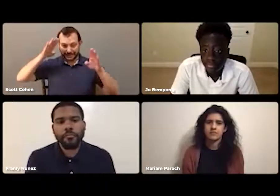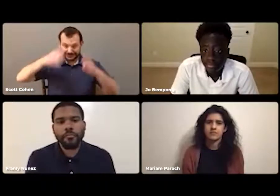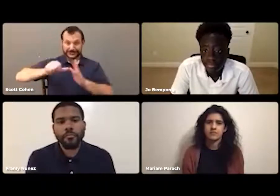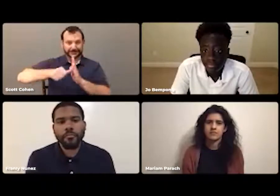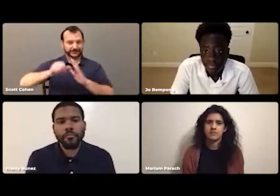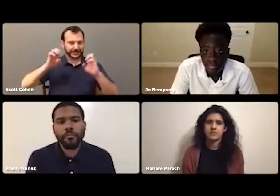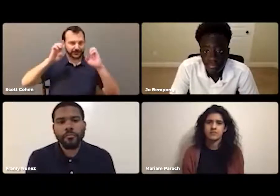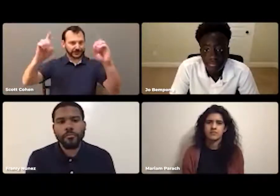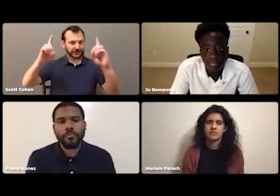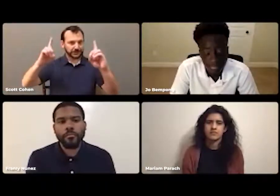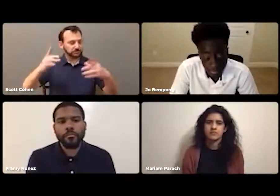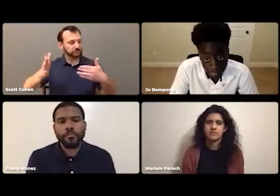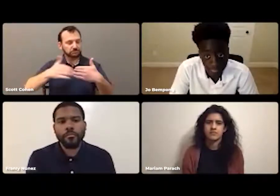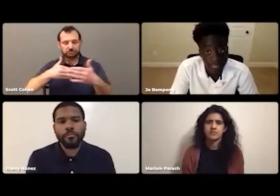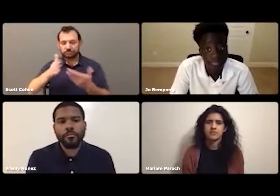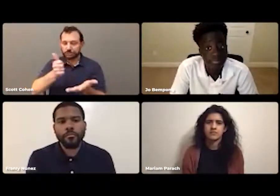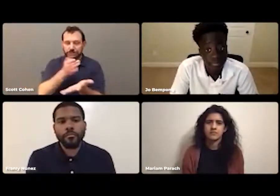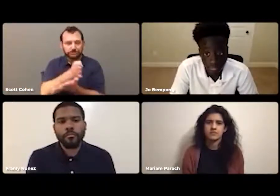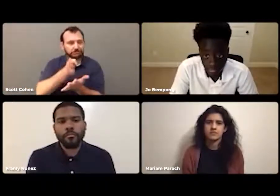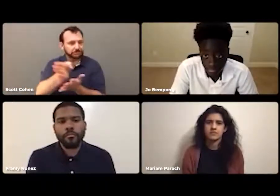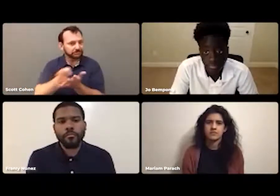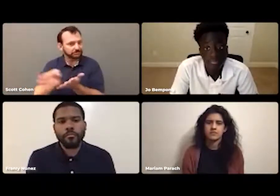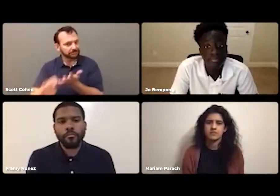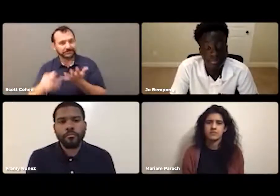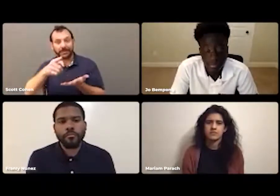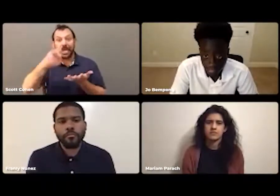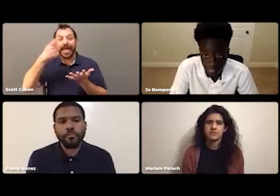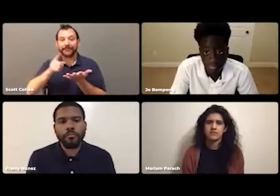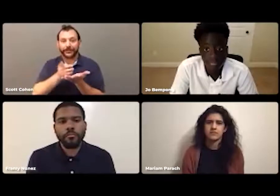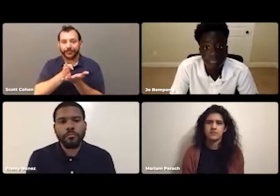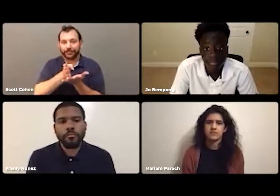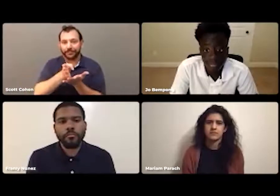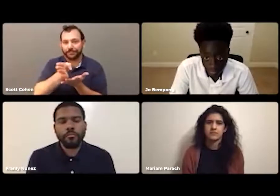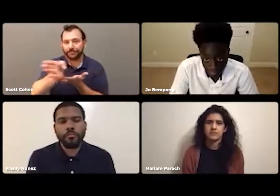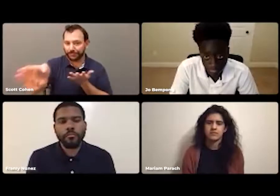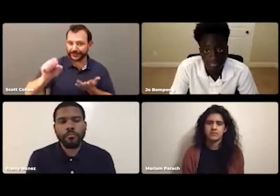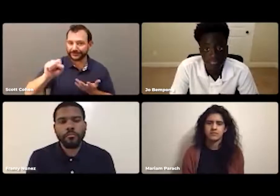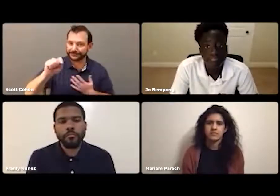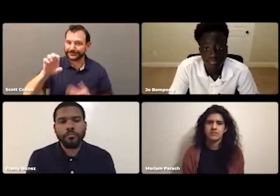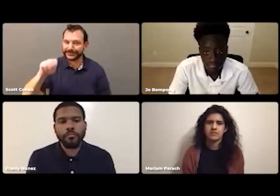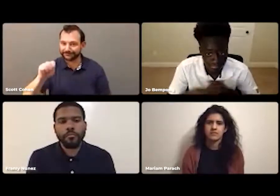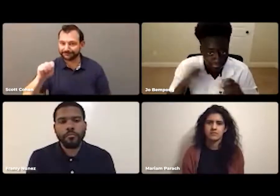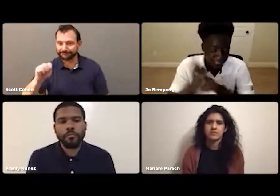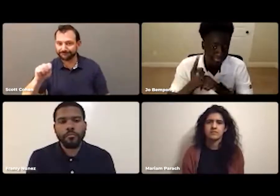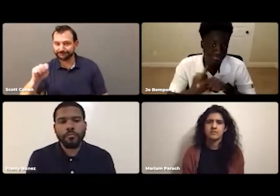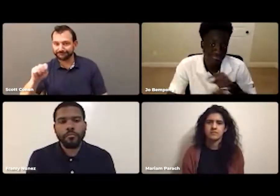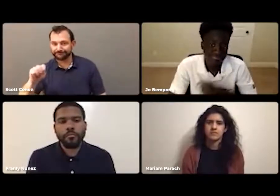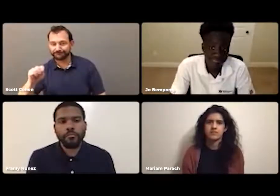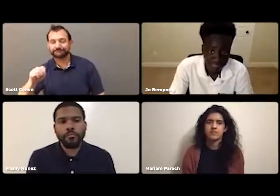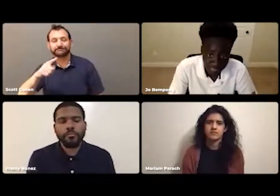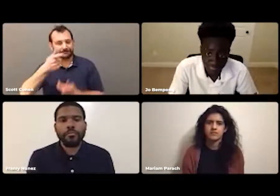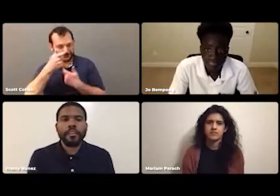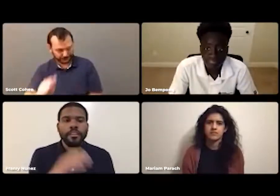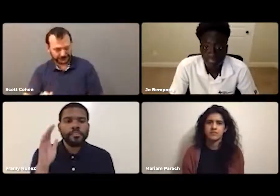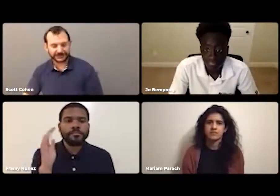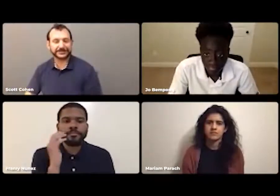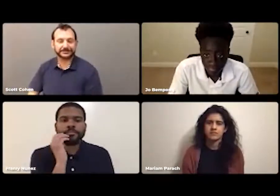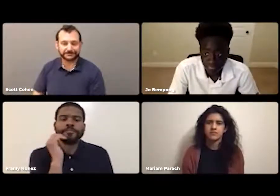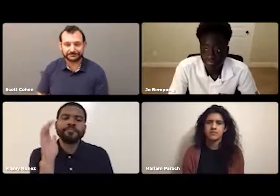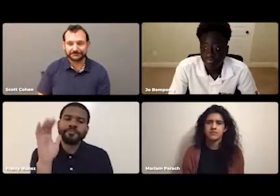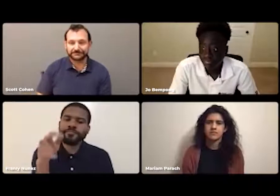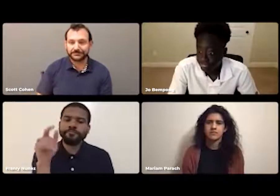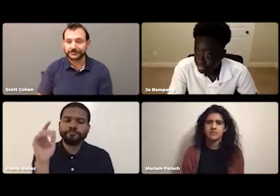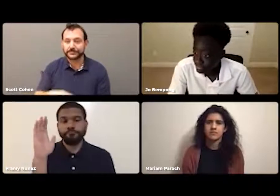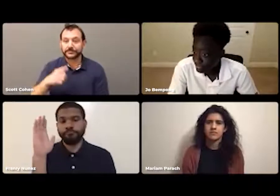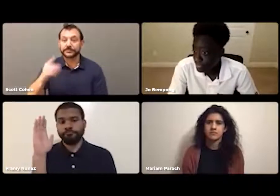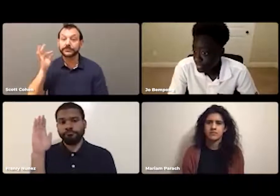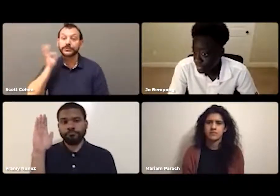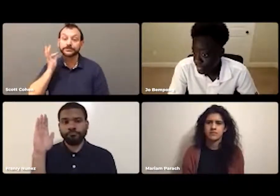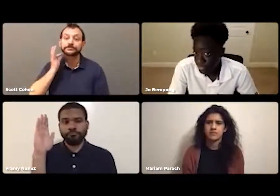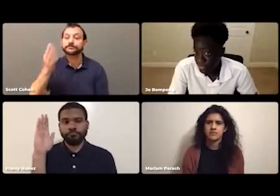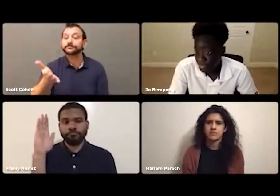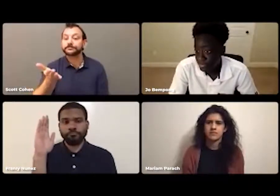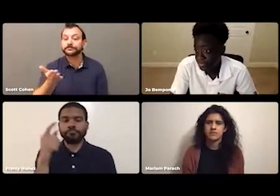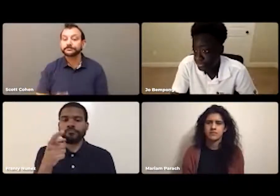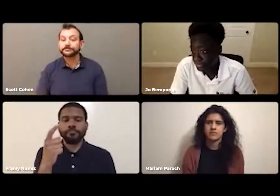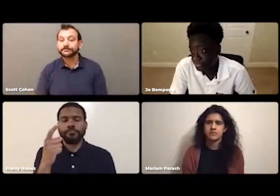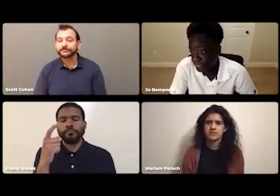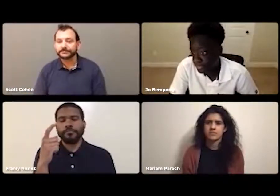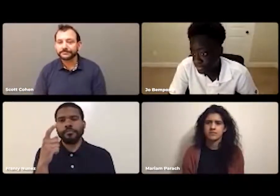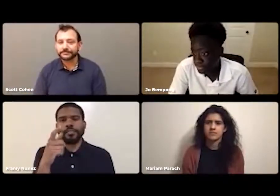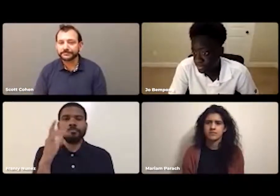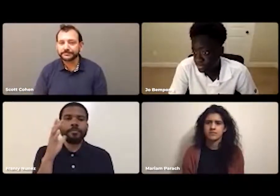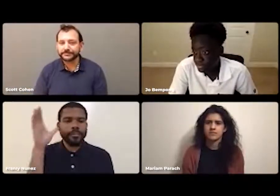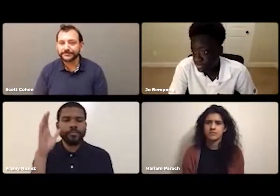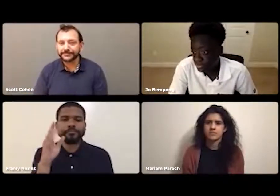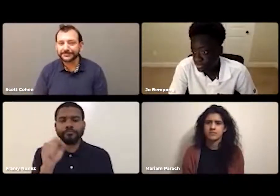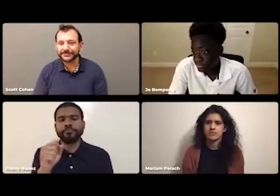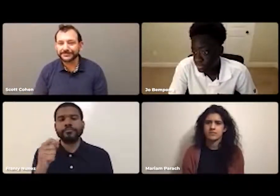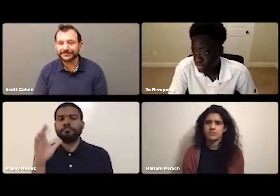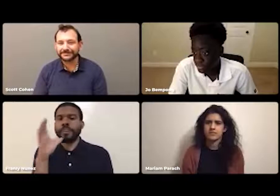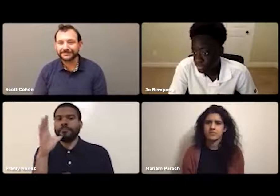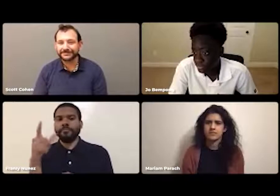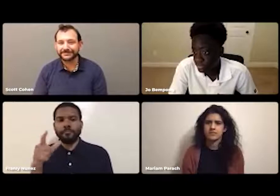So, your parents just wanted you to be educated, and you just picked STEM?